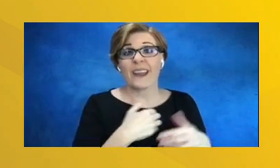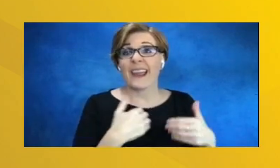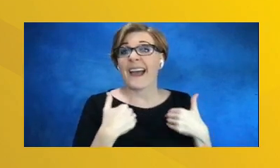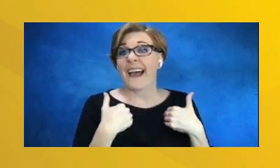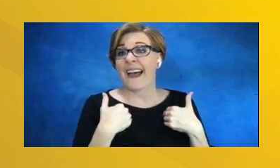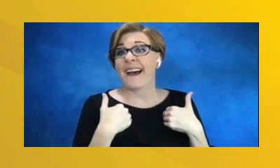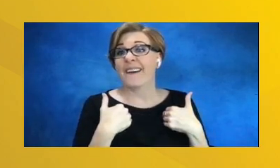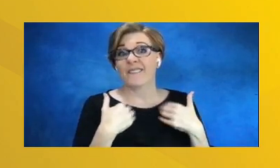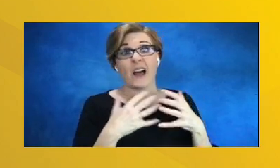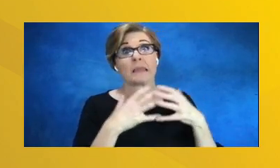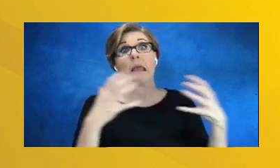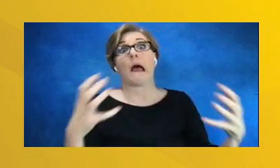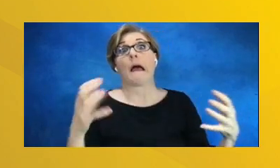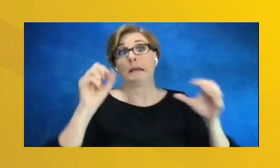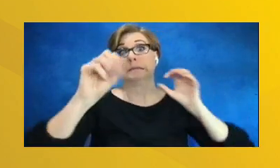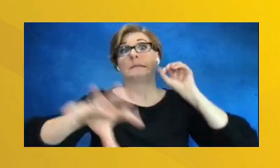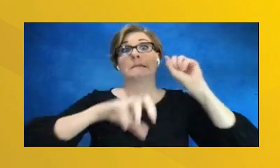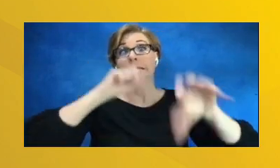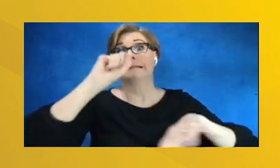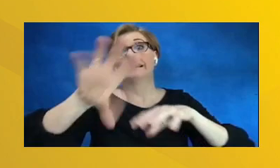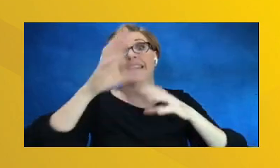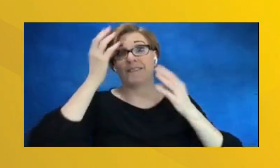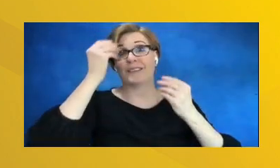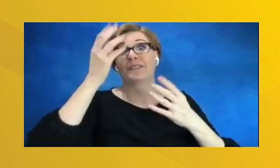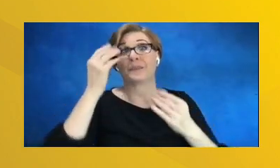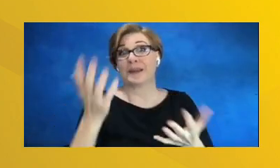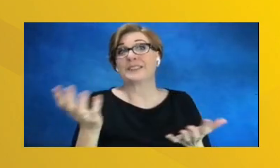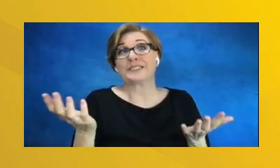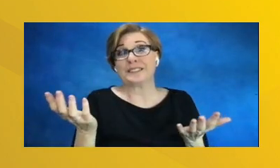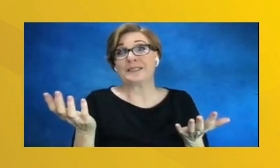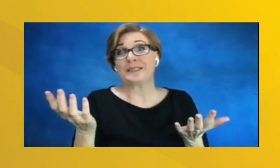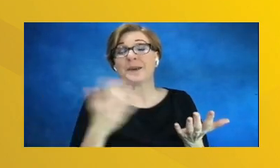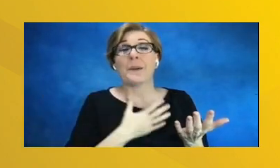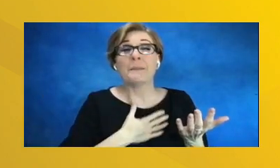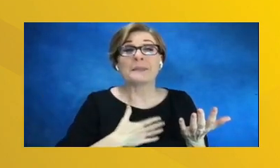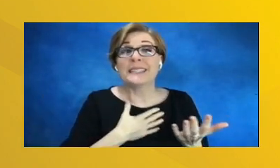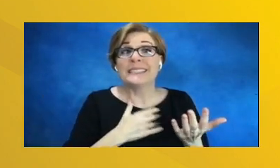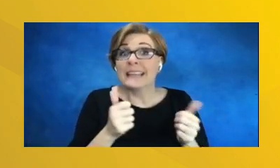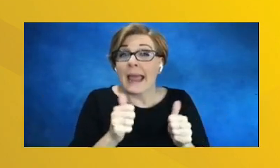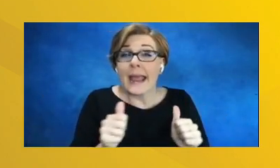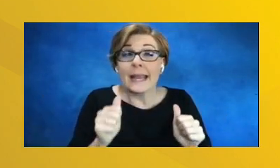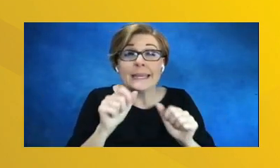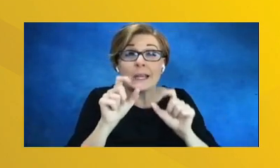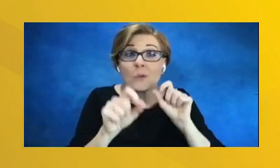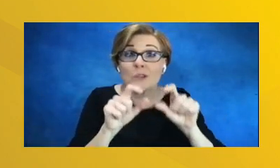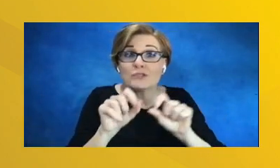So please feel free to put those in the chat and we can go ahead and answer them.